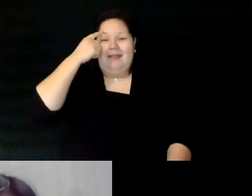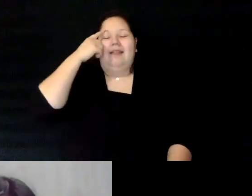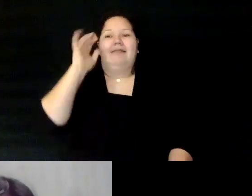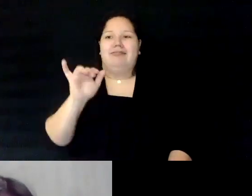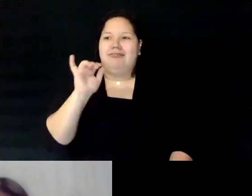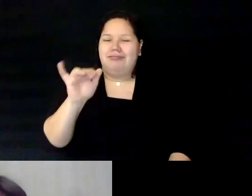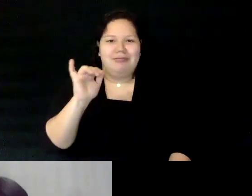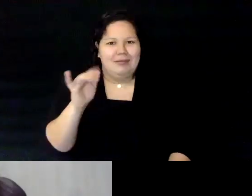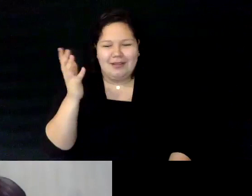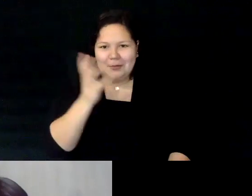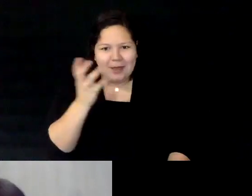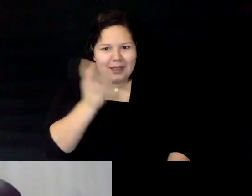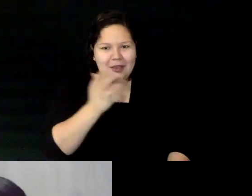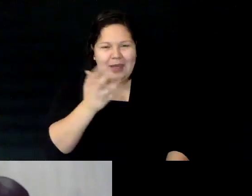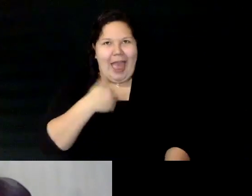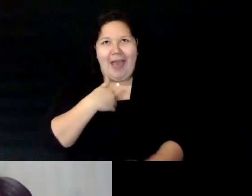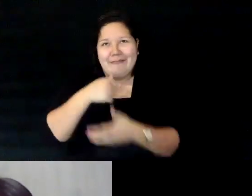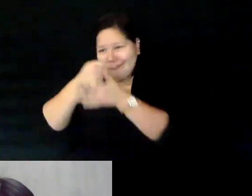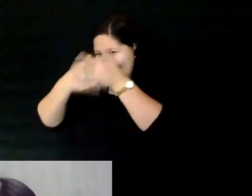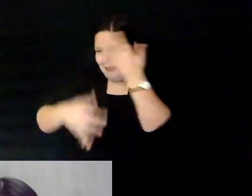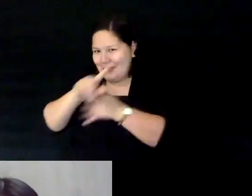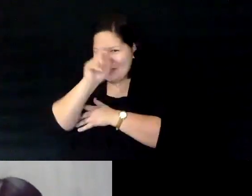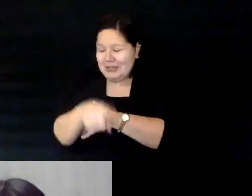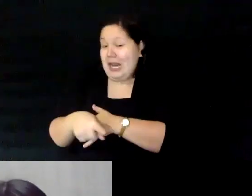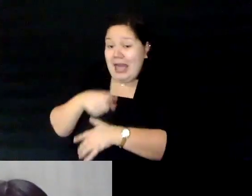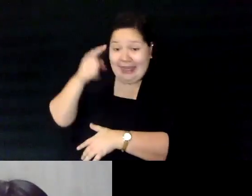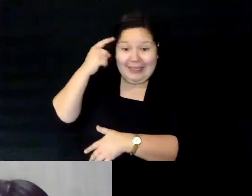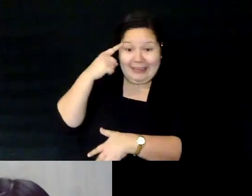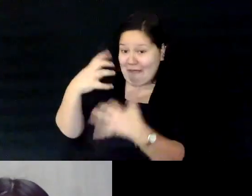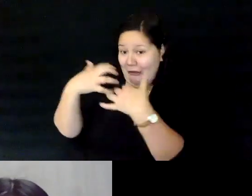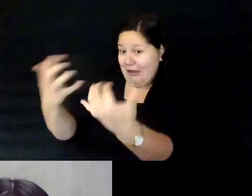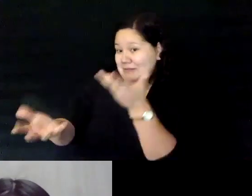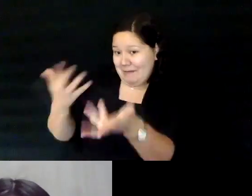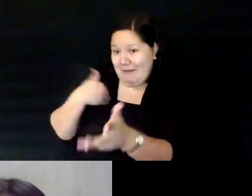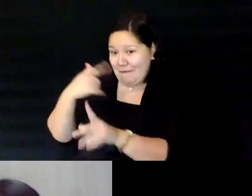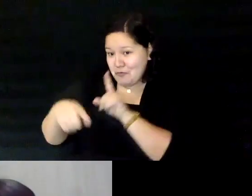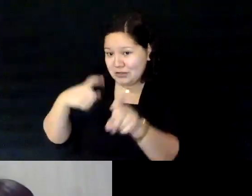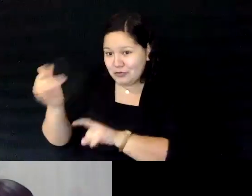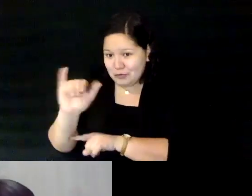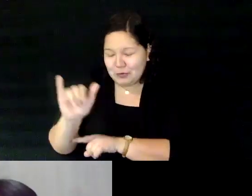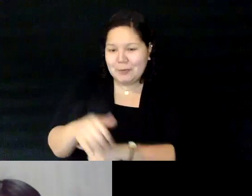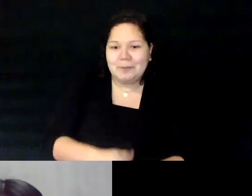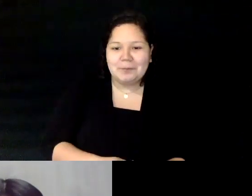directions, has tons of questions, and I'm sure the audience does, too. Sammy just pointed us